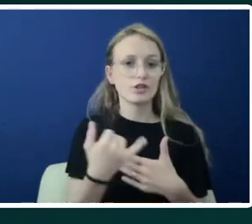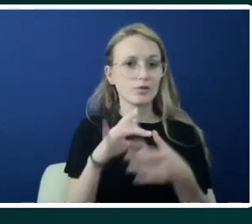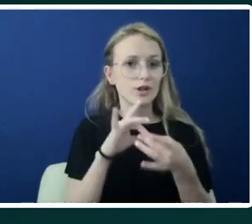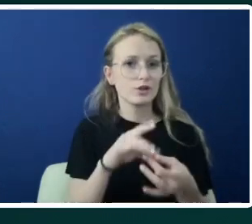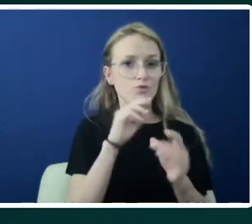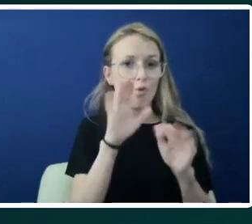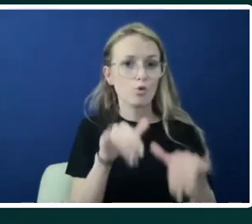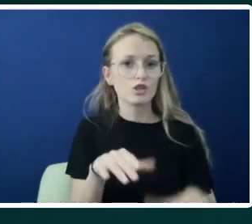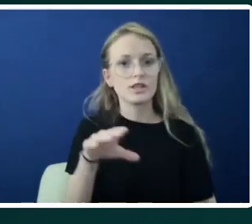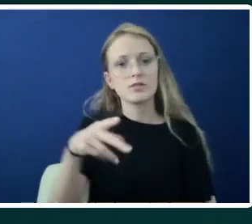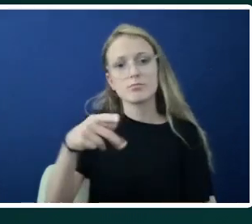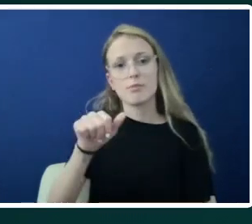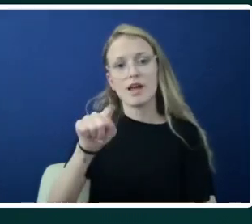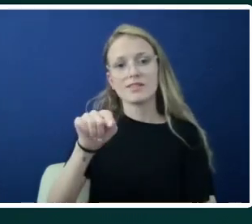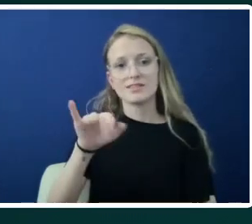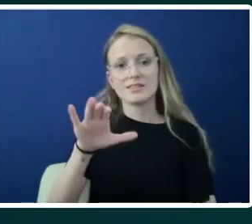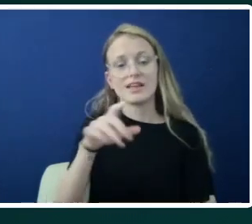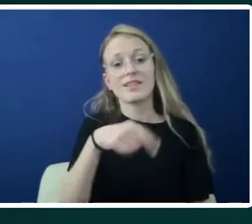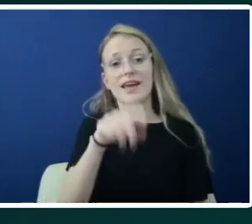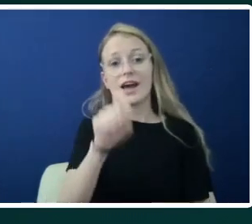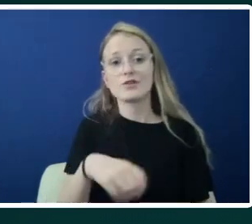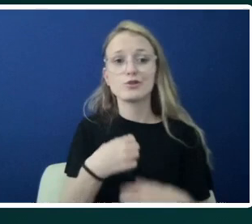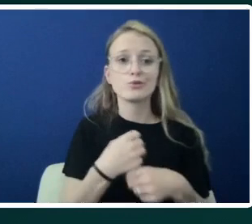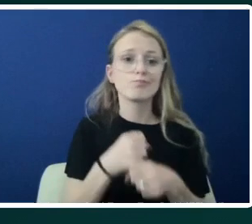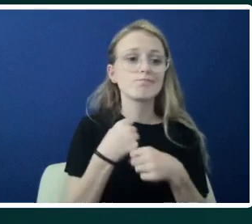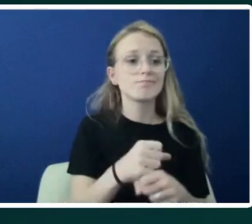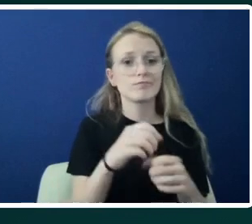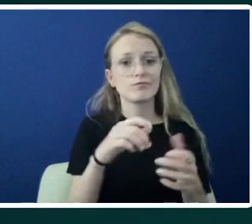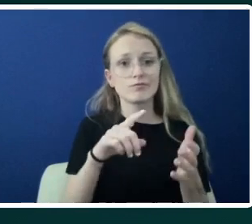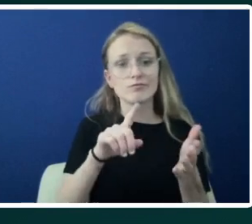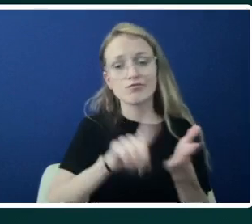to synthesize sources and they had to include those sources in this comic strip. And not only,